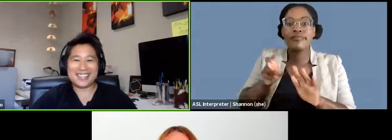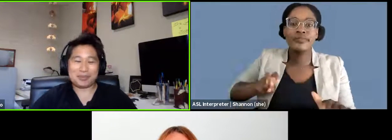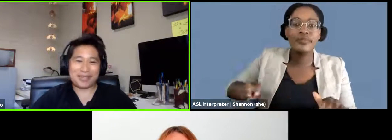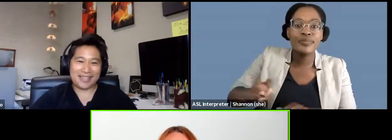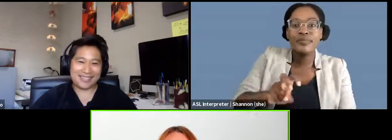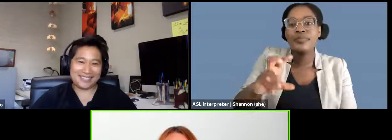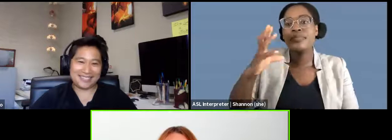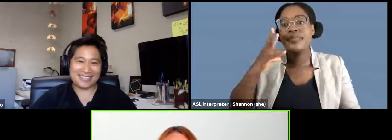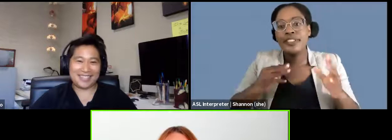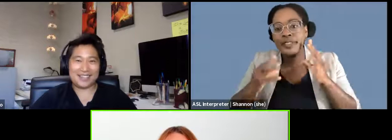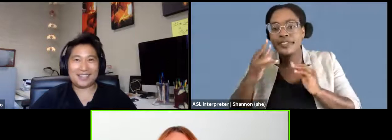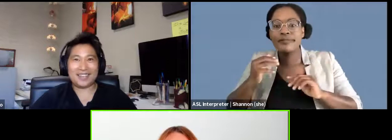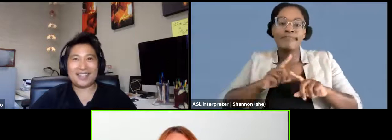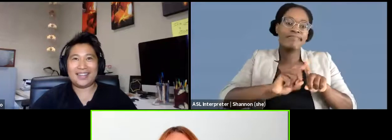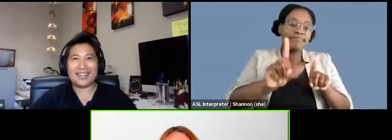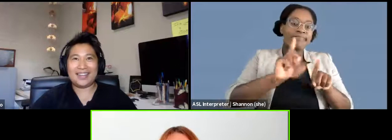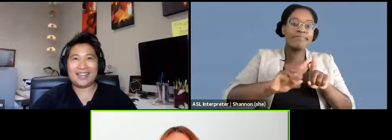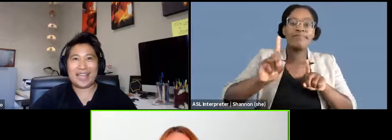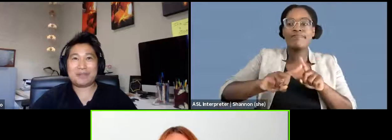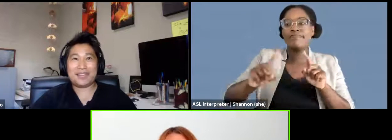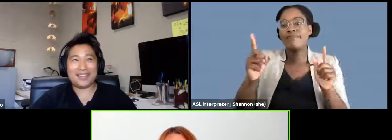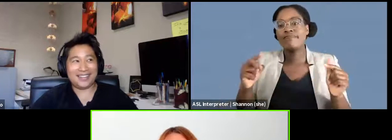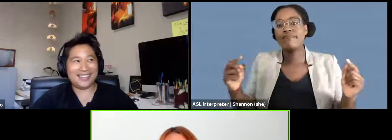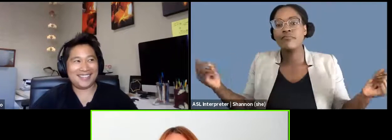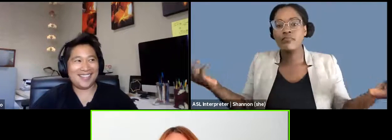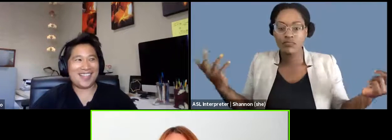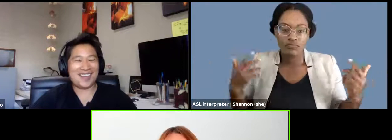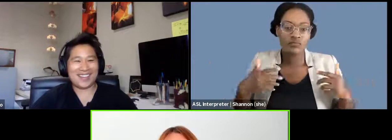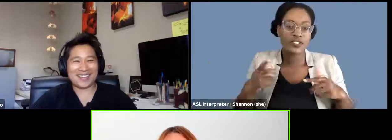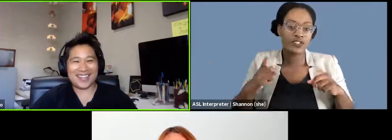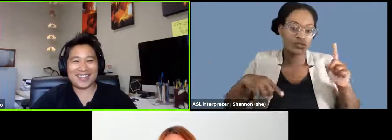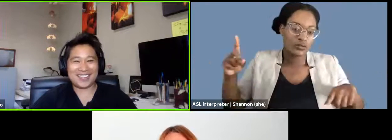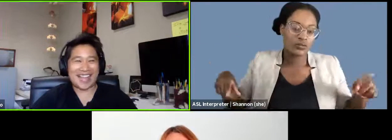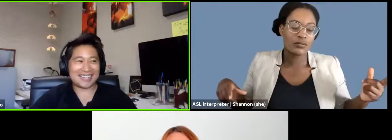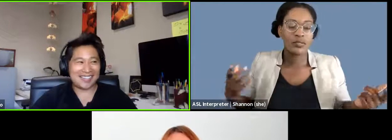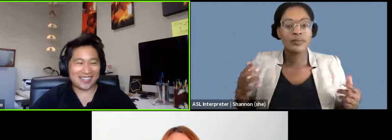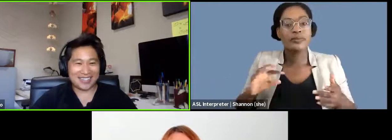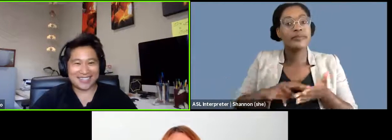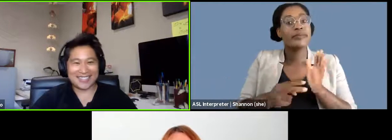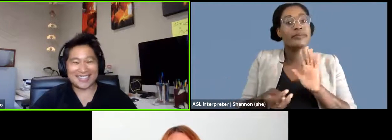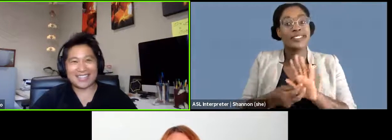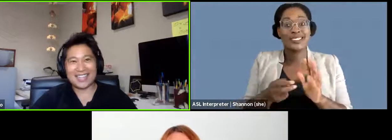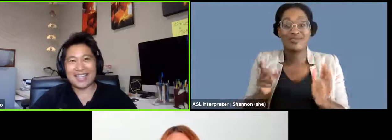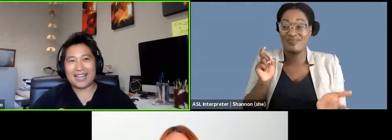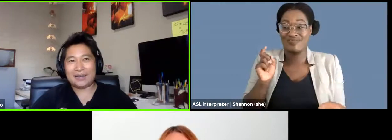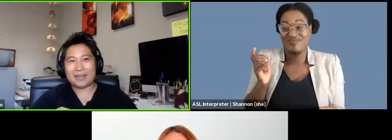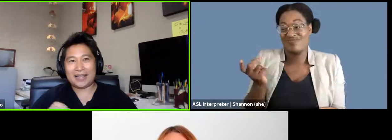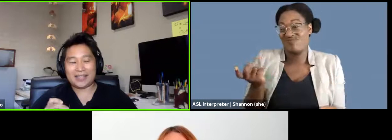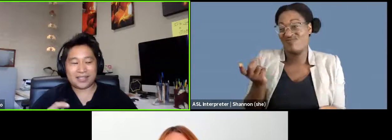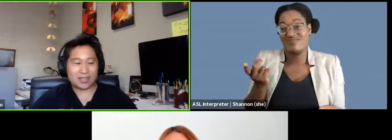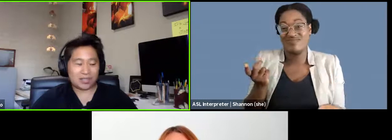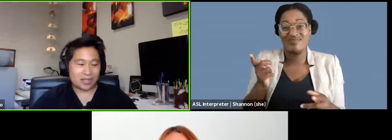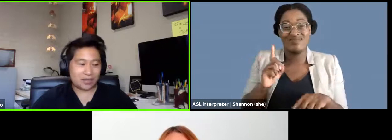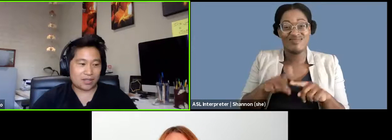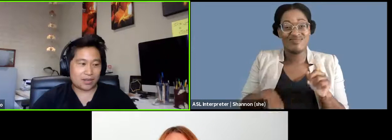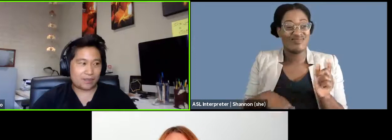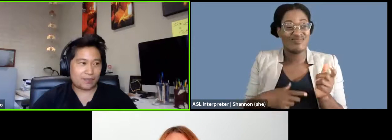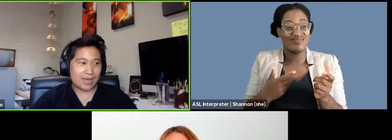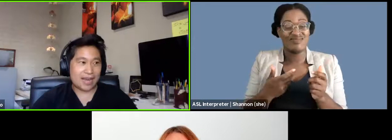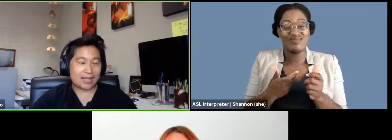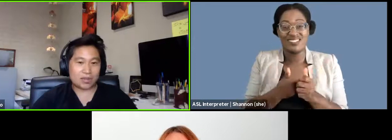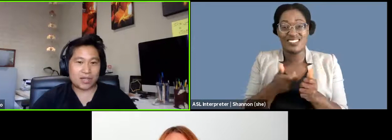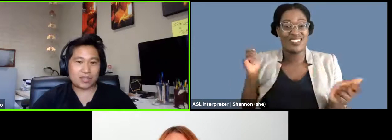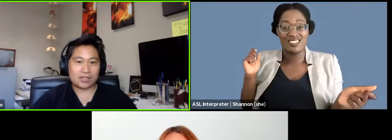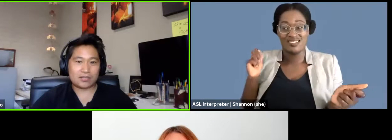to explain empathy or just asking questions. I think that's a good start, though. Ask questions